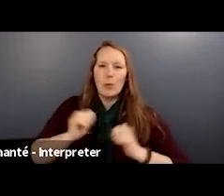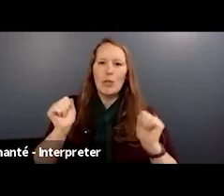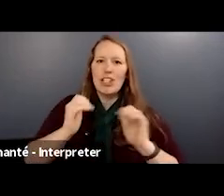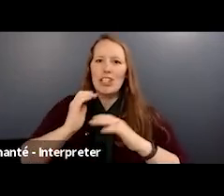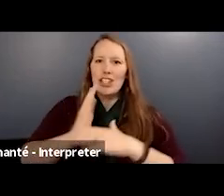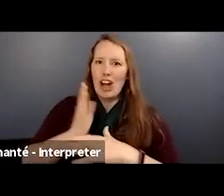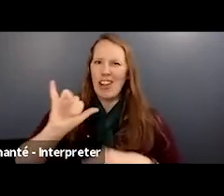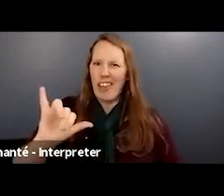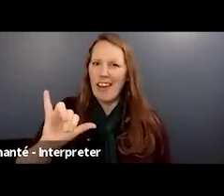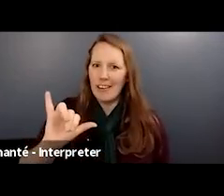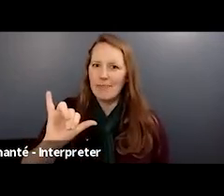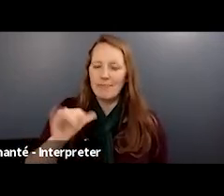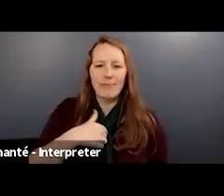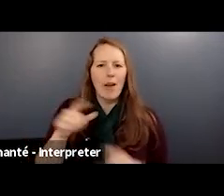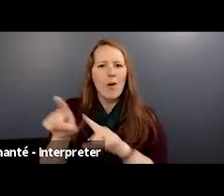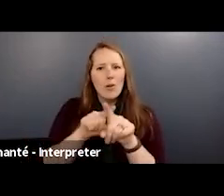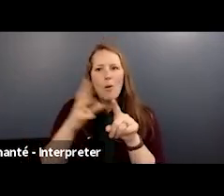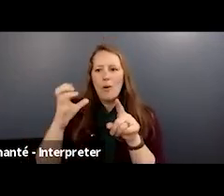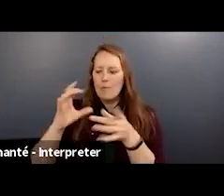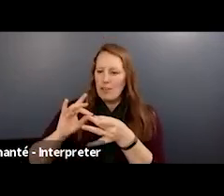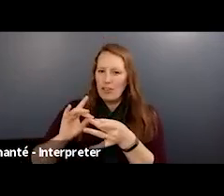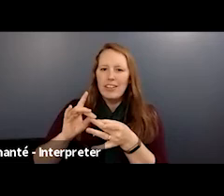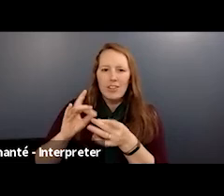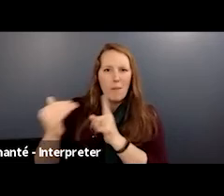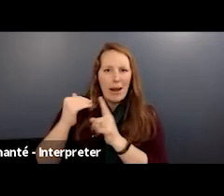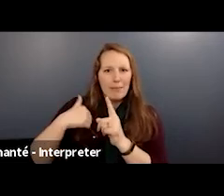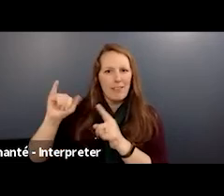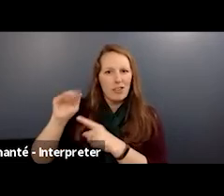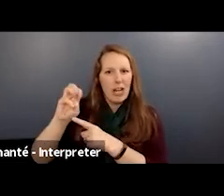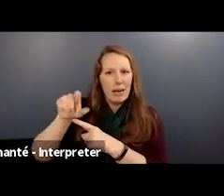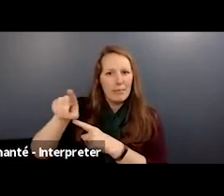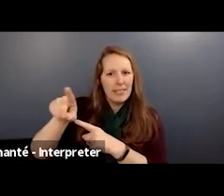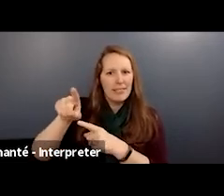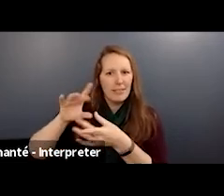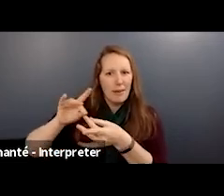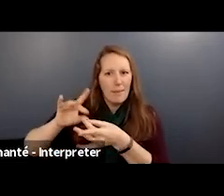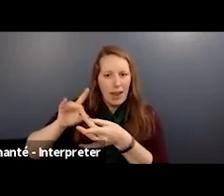and it reminds me of what James had shared, that a lot of people do experience